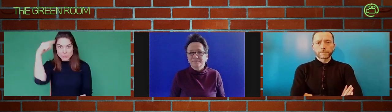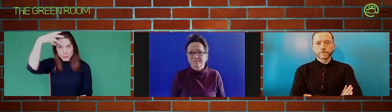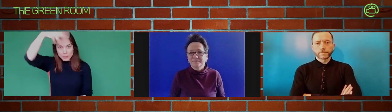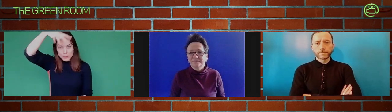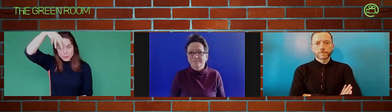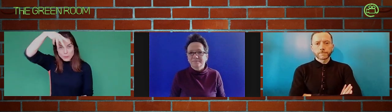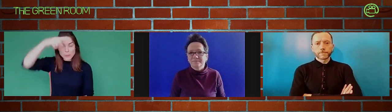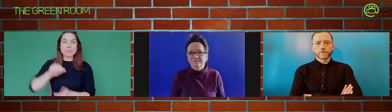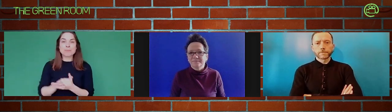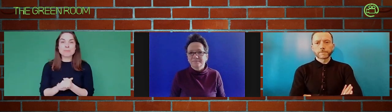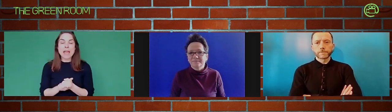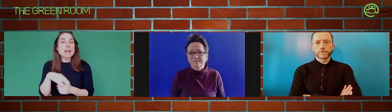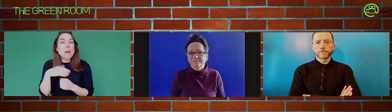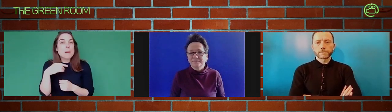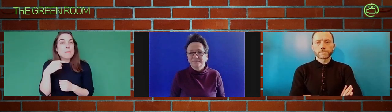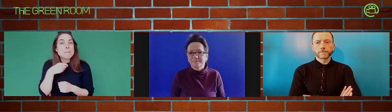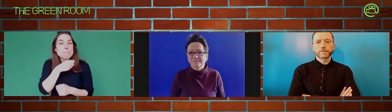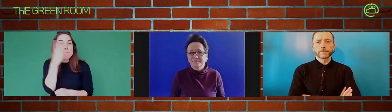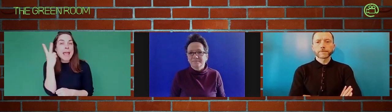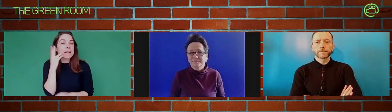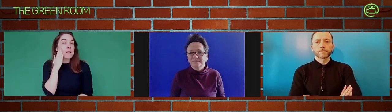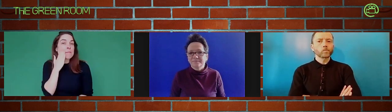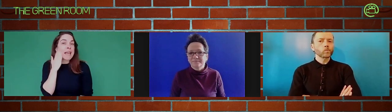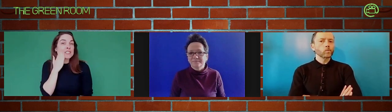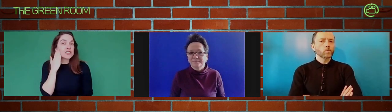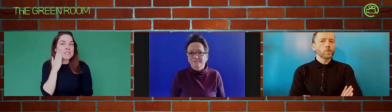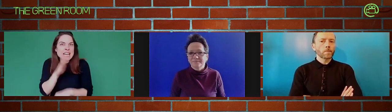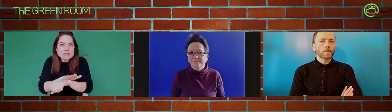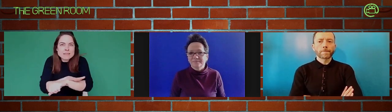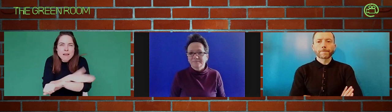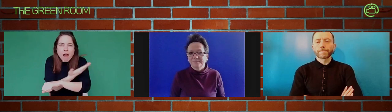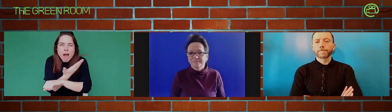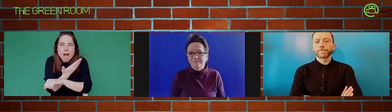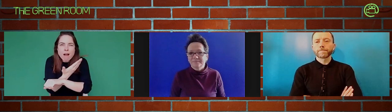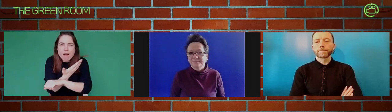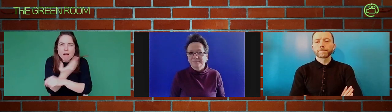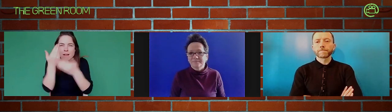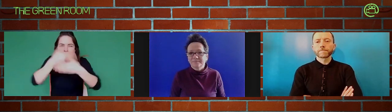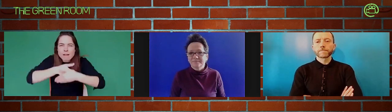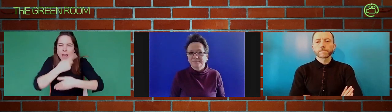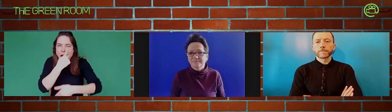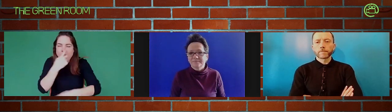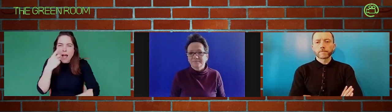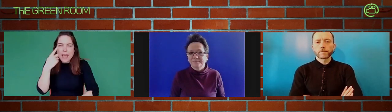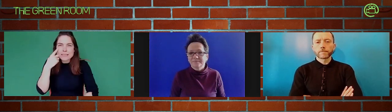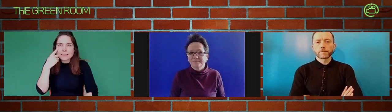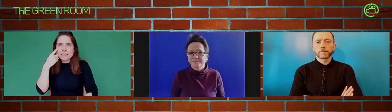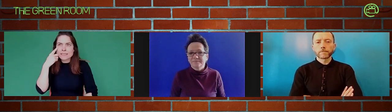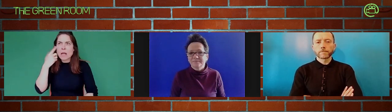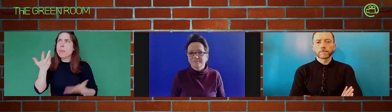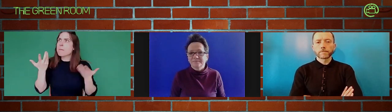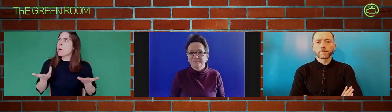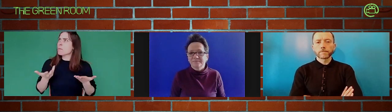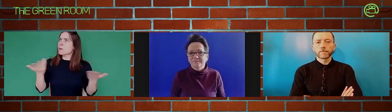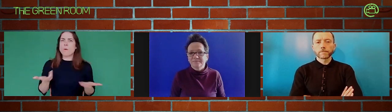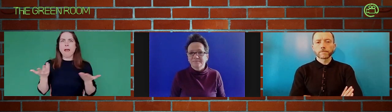Today I am in my minimalist let's call it dining area with a charcoal gray wall behind me.